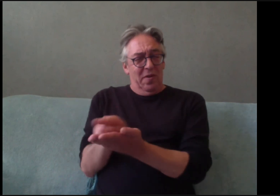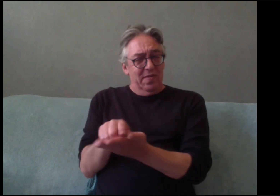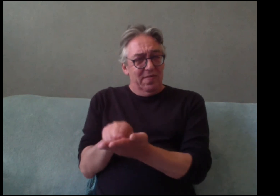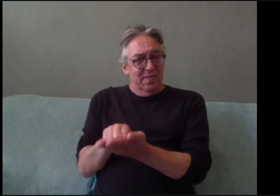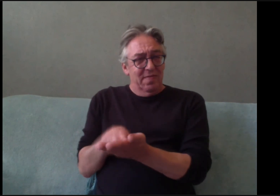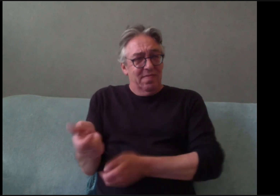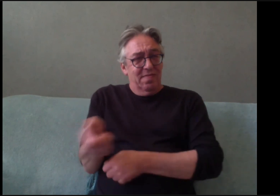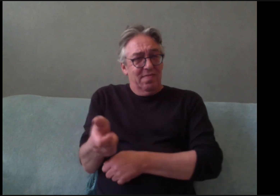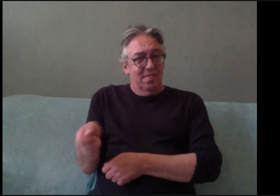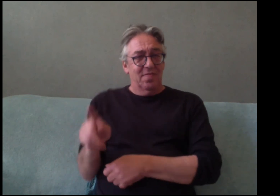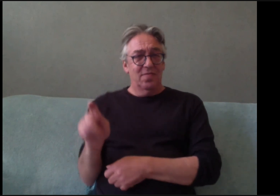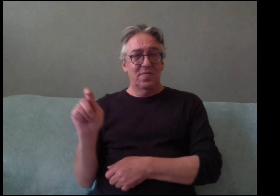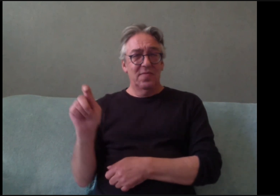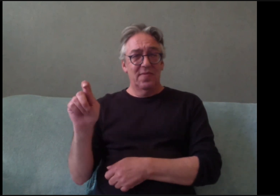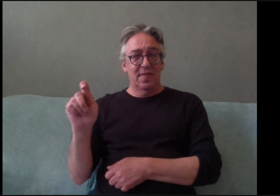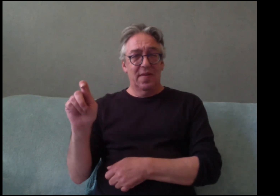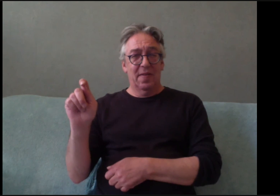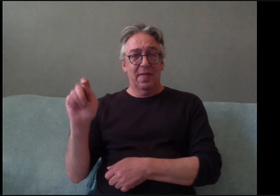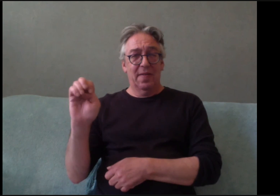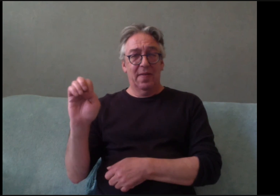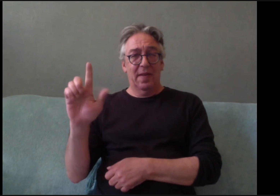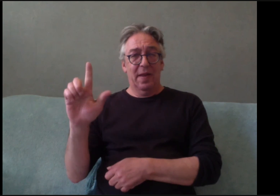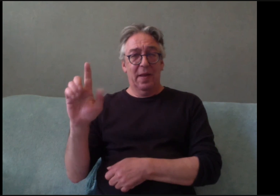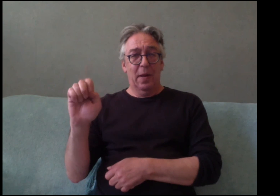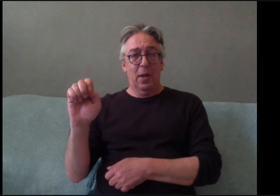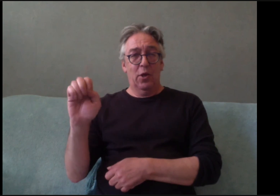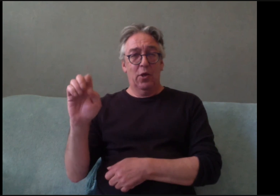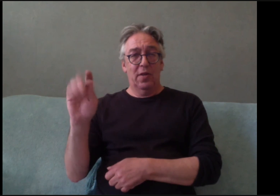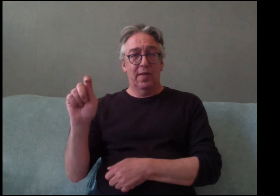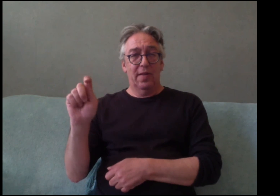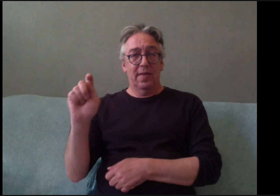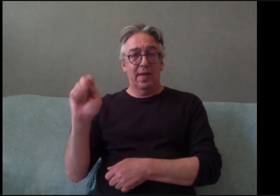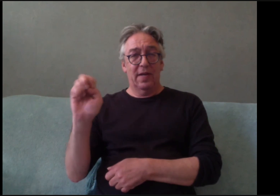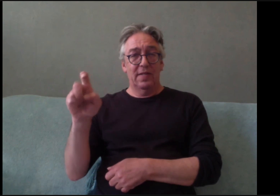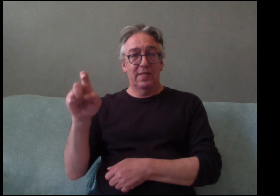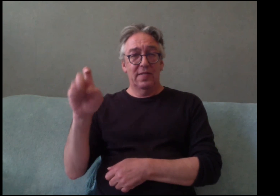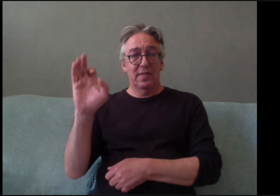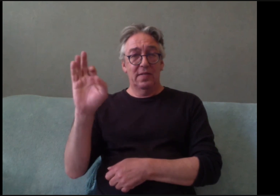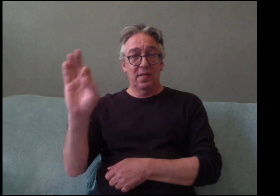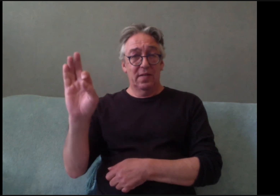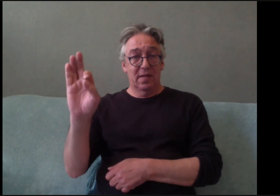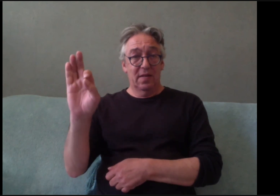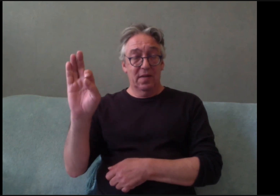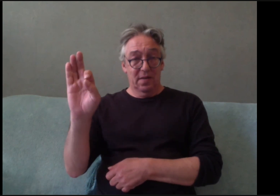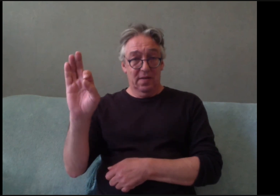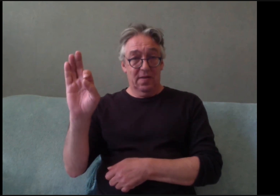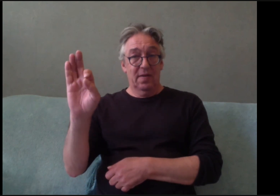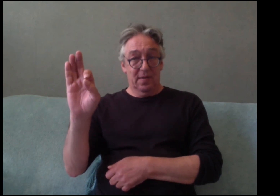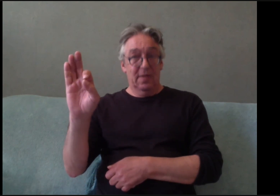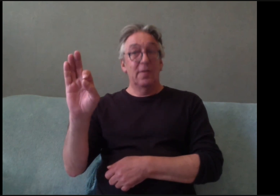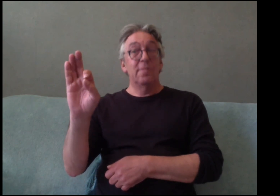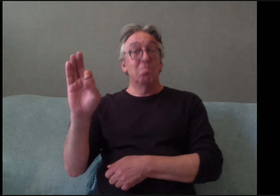And in Germany there is TV channel where every action of the government